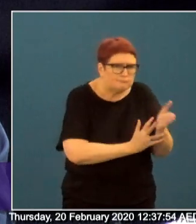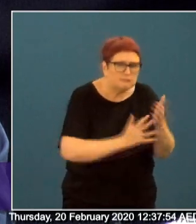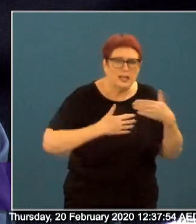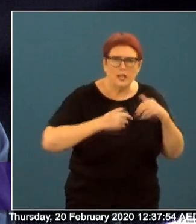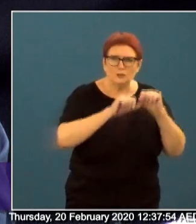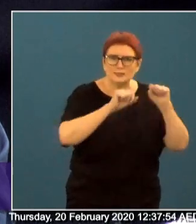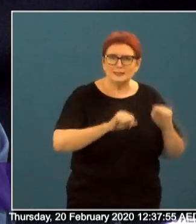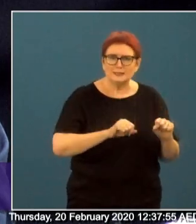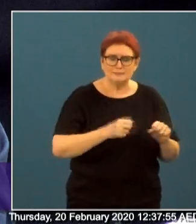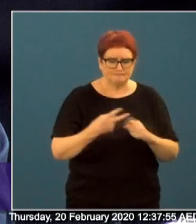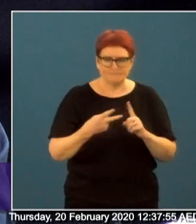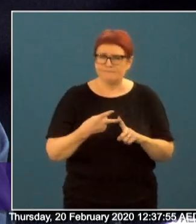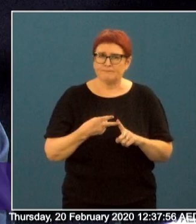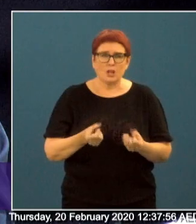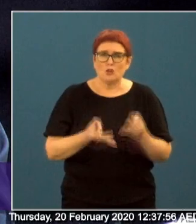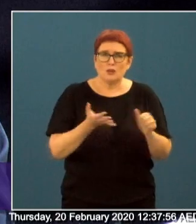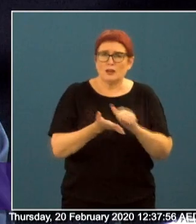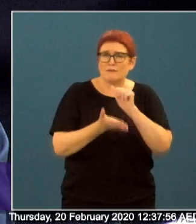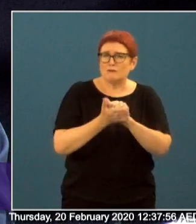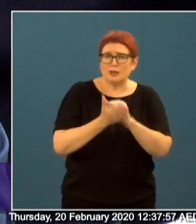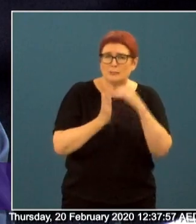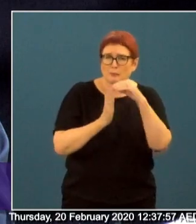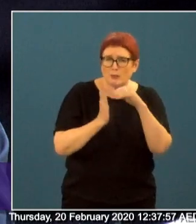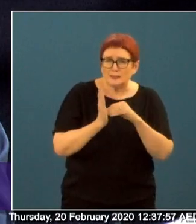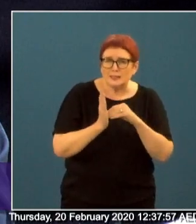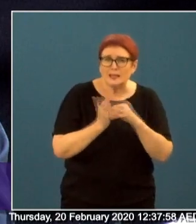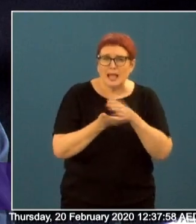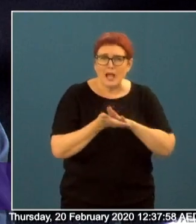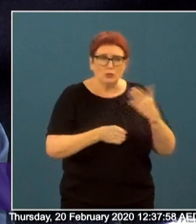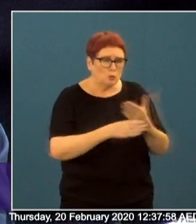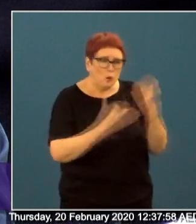and the lack of vision in health service provision for people